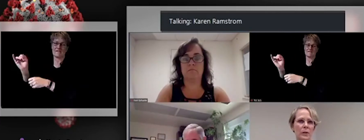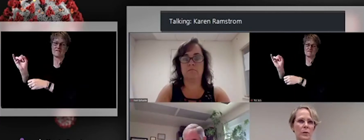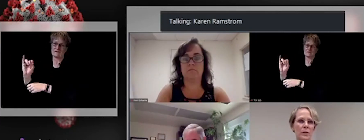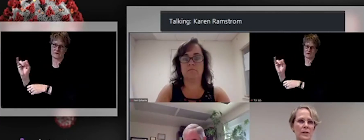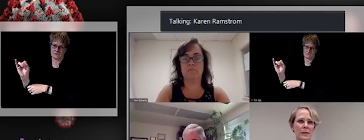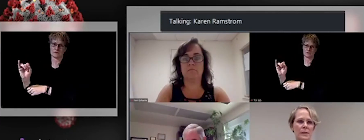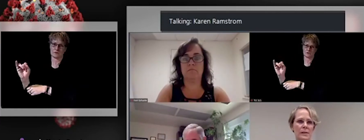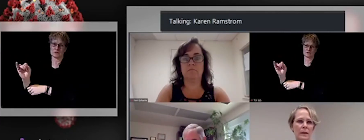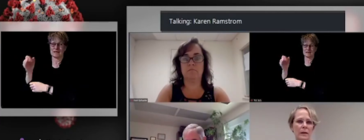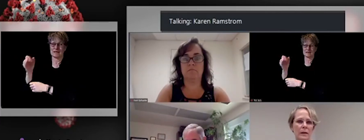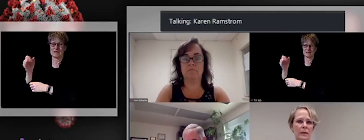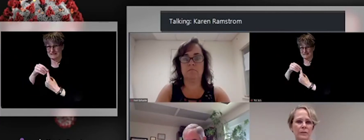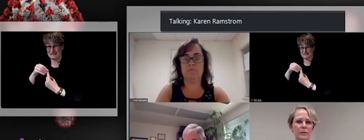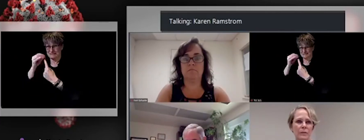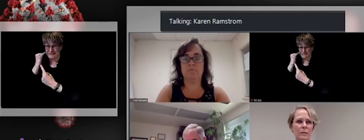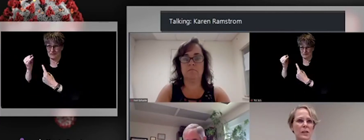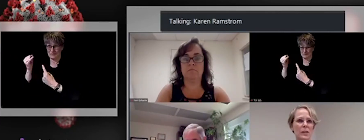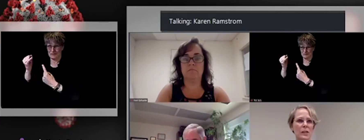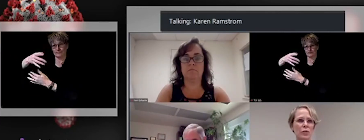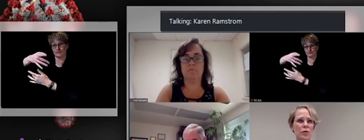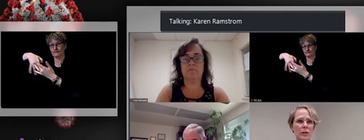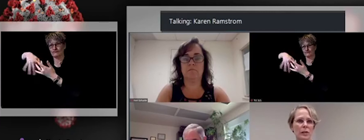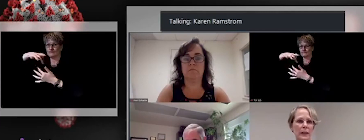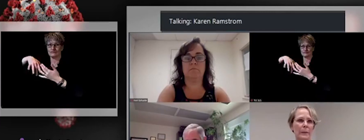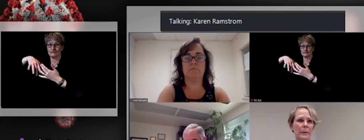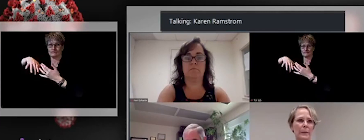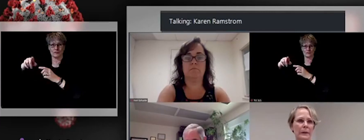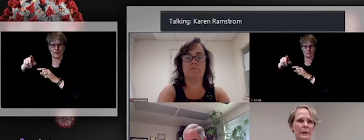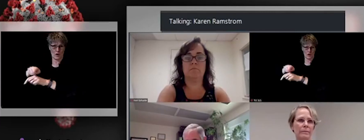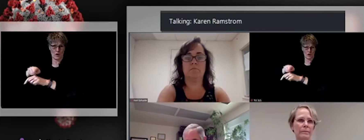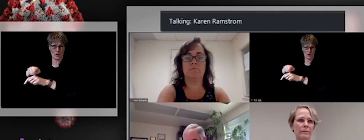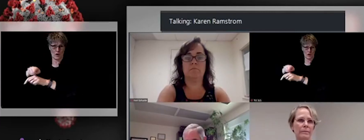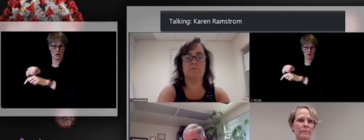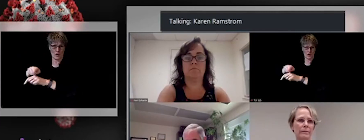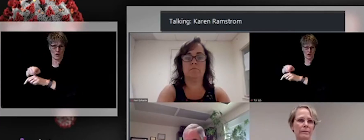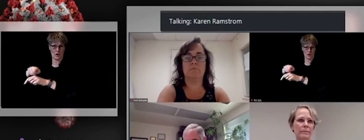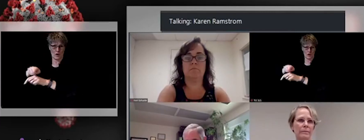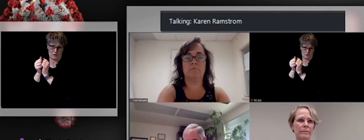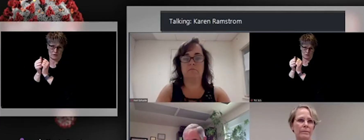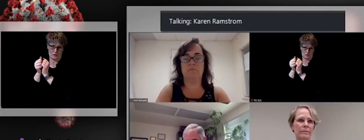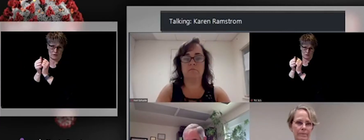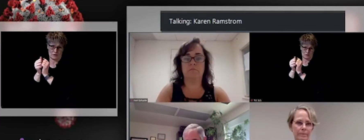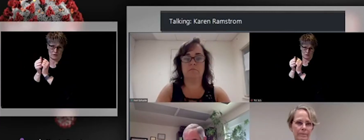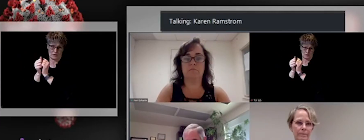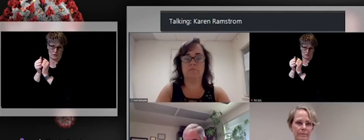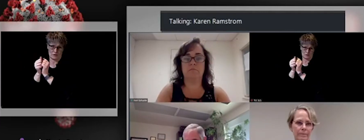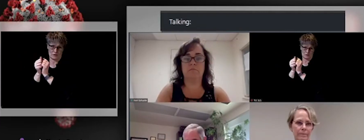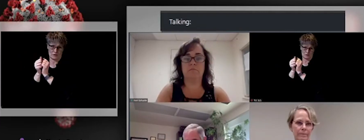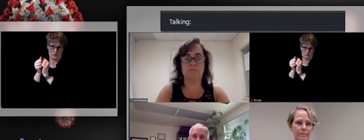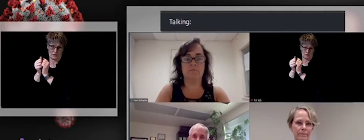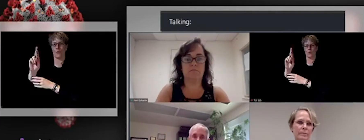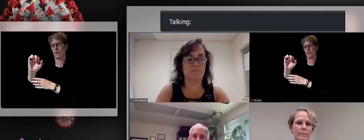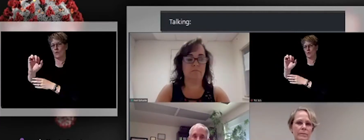probably the riskiest exposure.